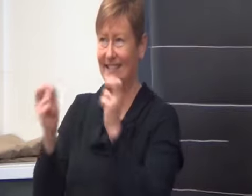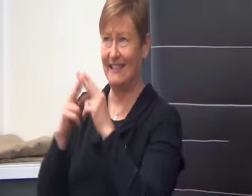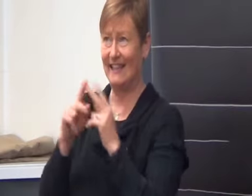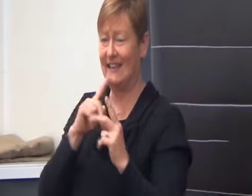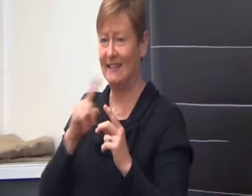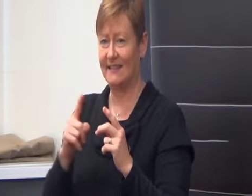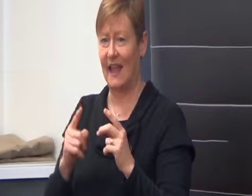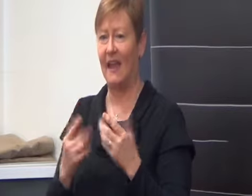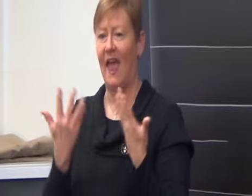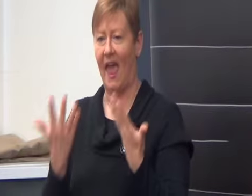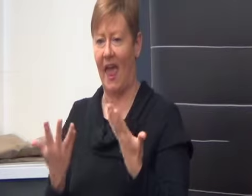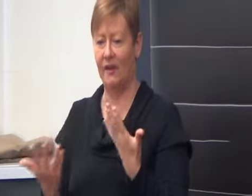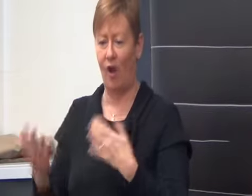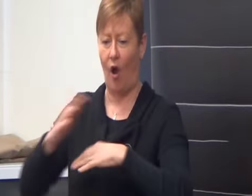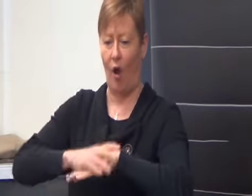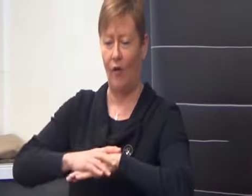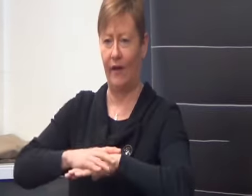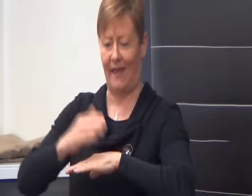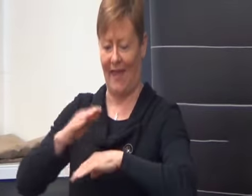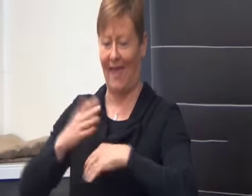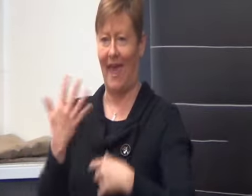So, it's just worth you knowing that in Australia and around the world there is some difference around what they call the different methods.